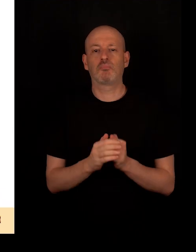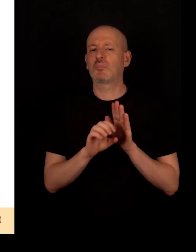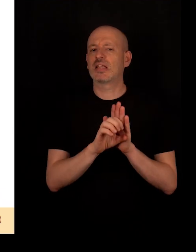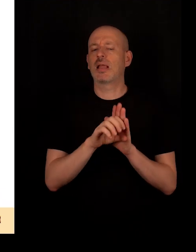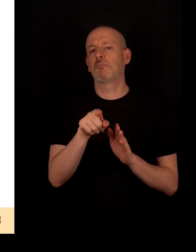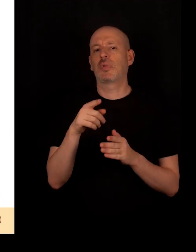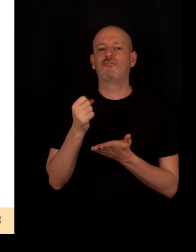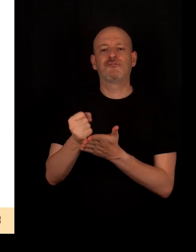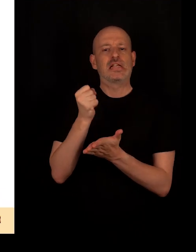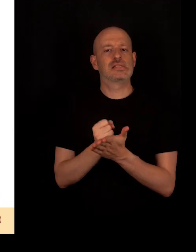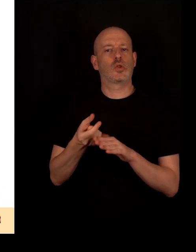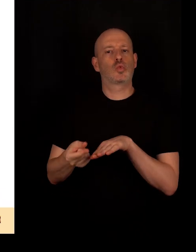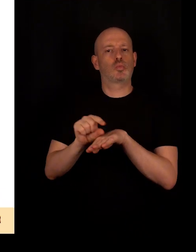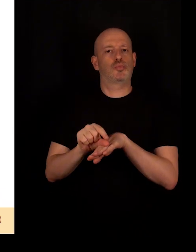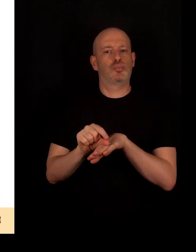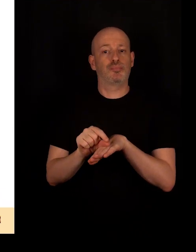For example, you requested a visa top-up.